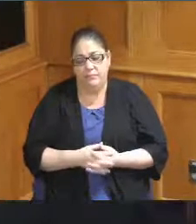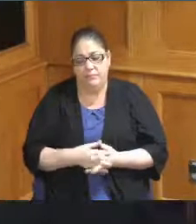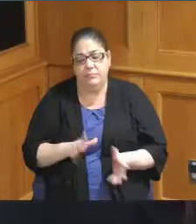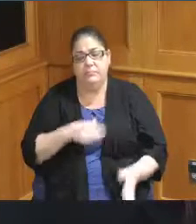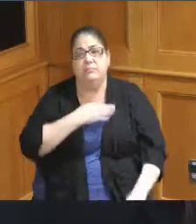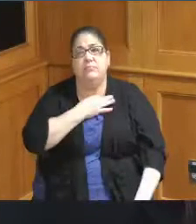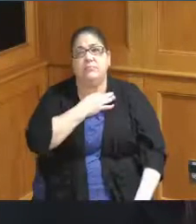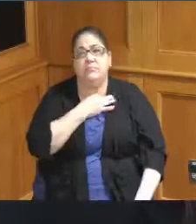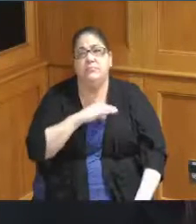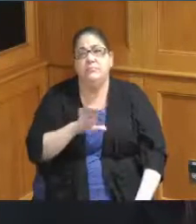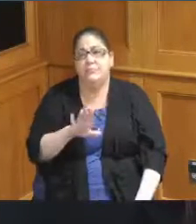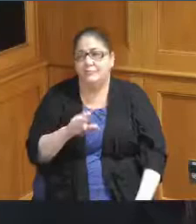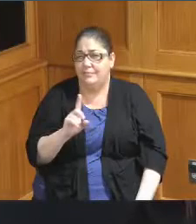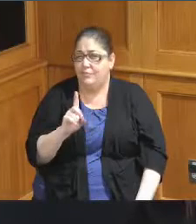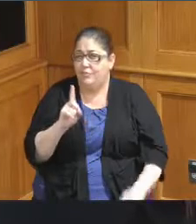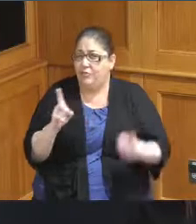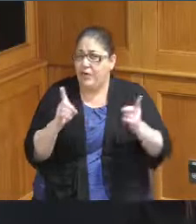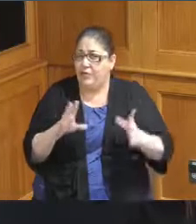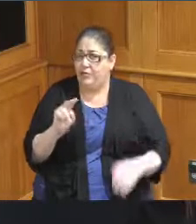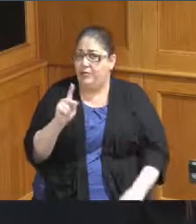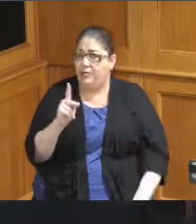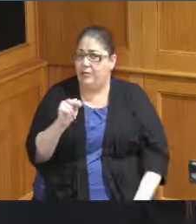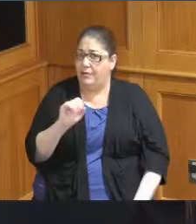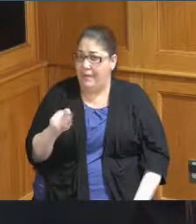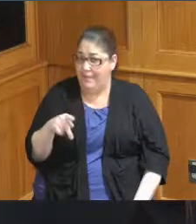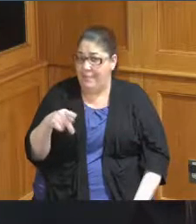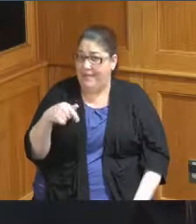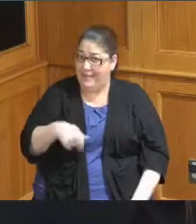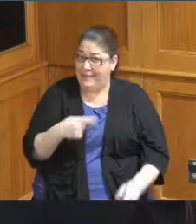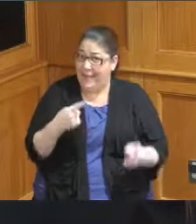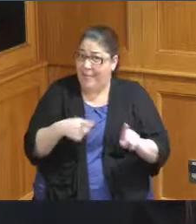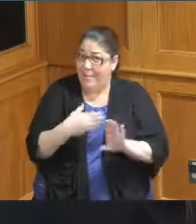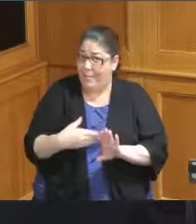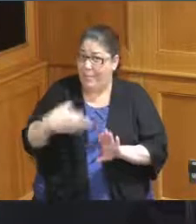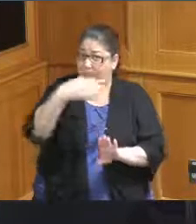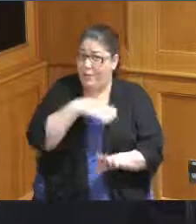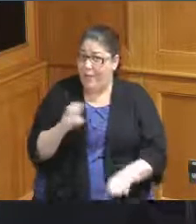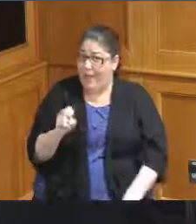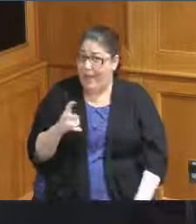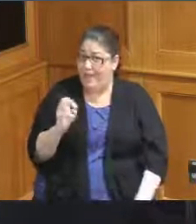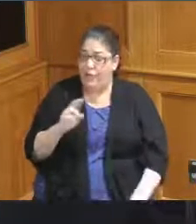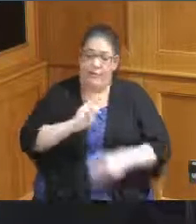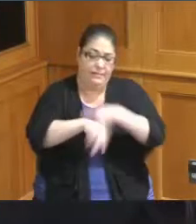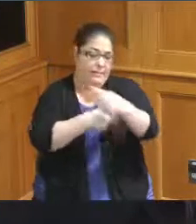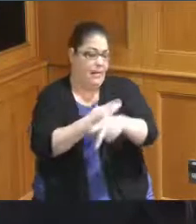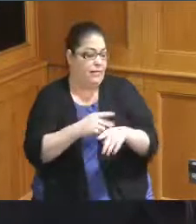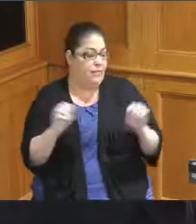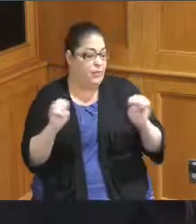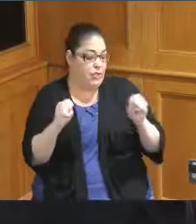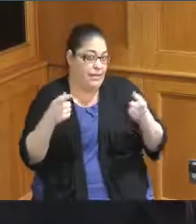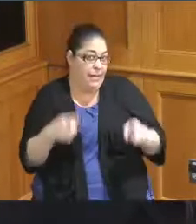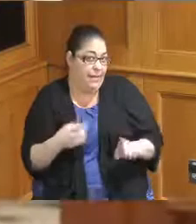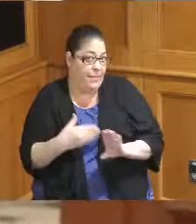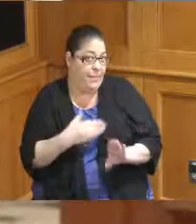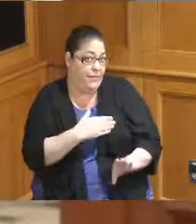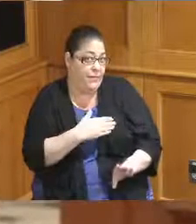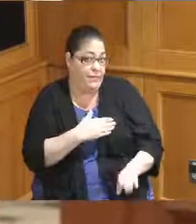Director Knapp if this has ever happened before this sort of emergency not exactly to this this